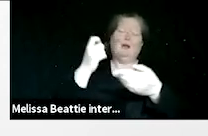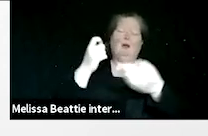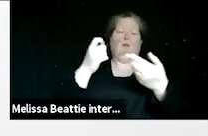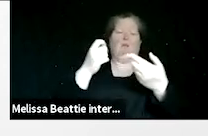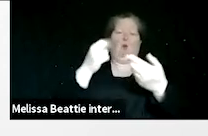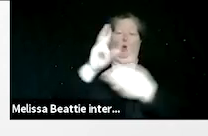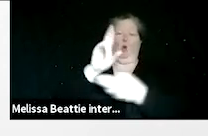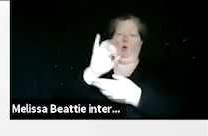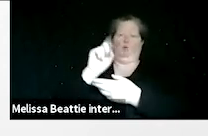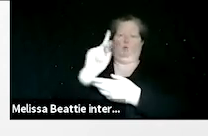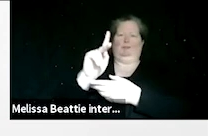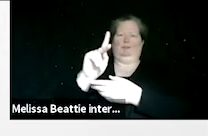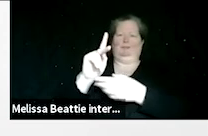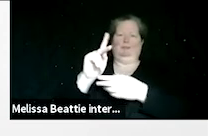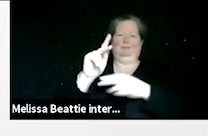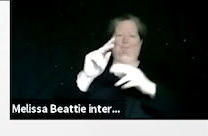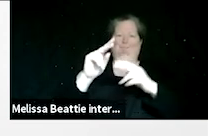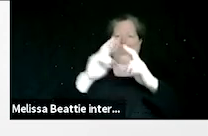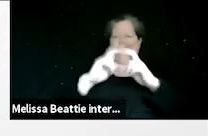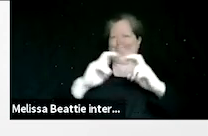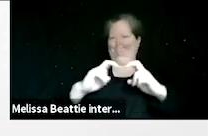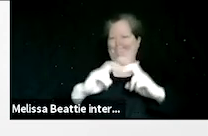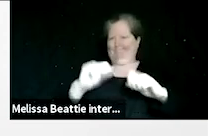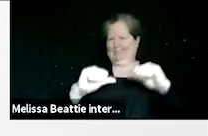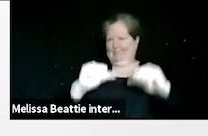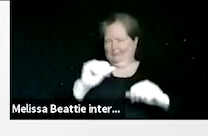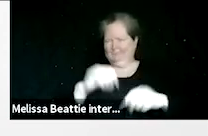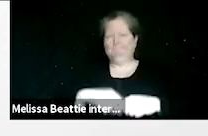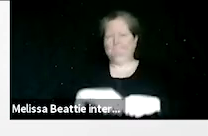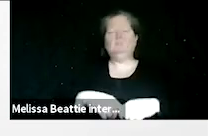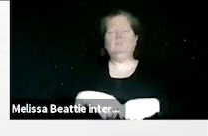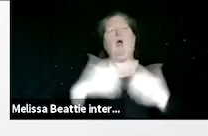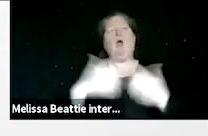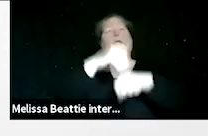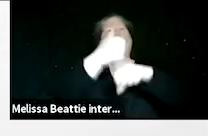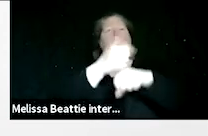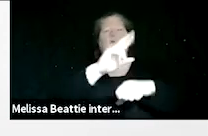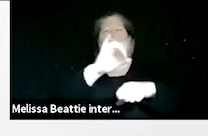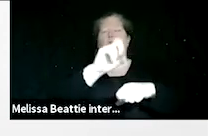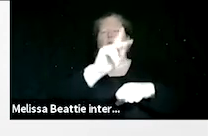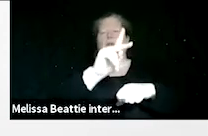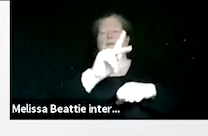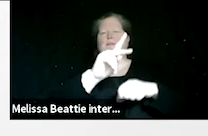week, this idea of getting a risk register together for it. And these are the key things that we're seeing.